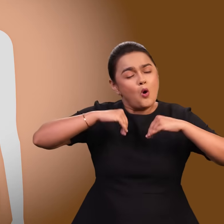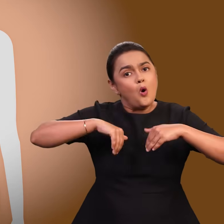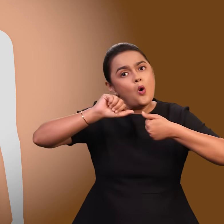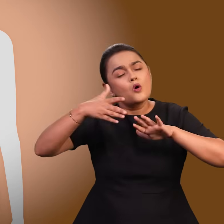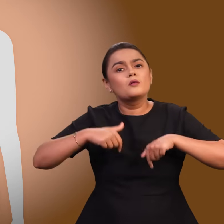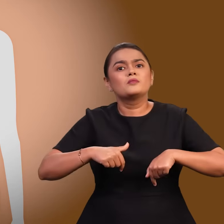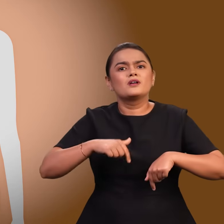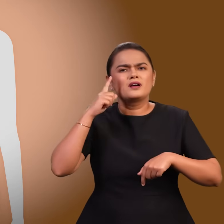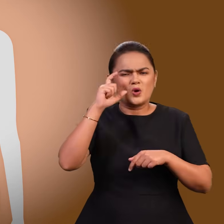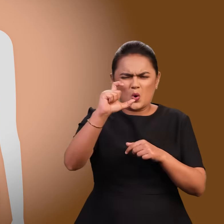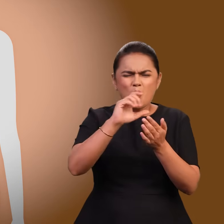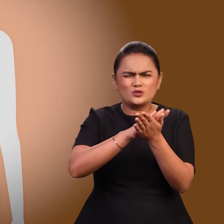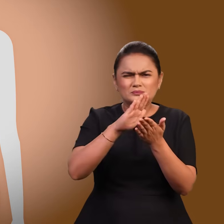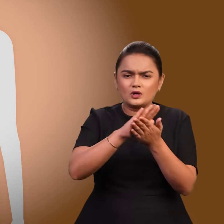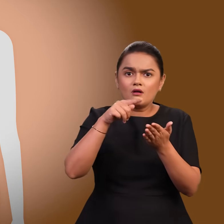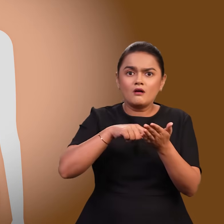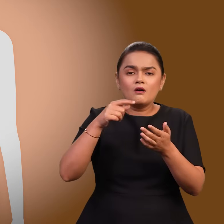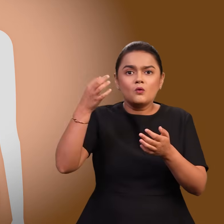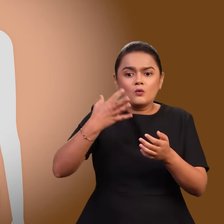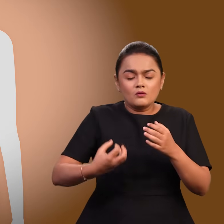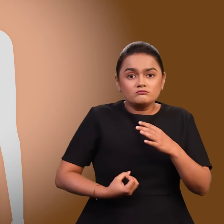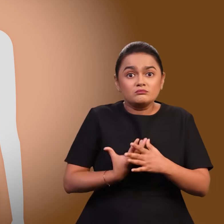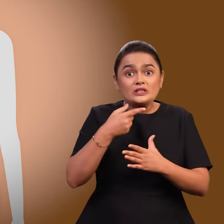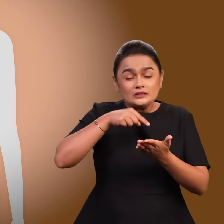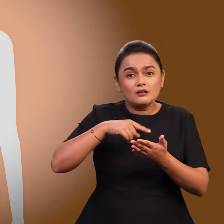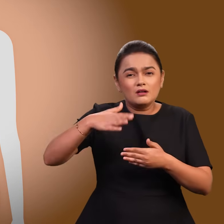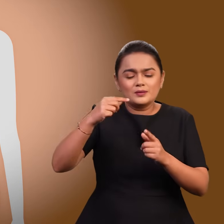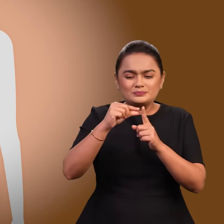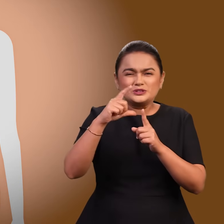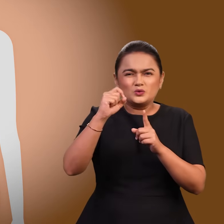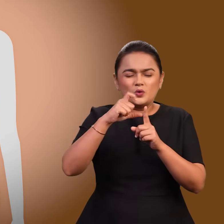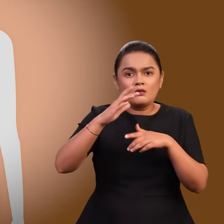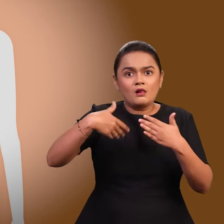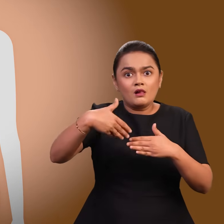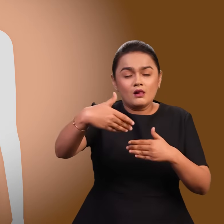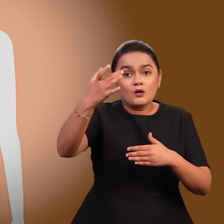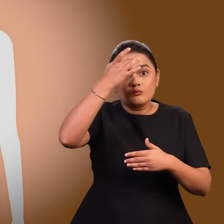Body increases a cortisol hormone and that even worsens the pcod problem.